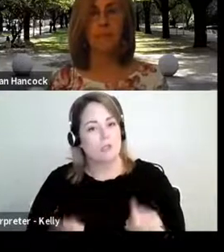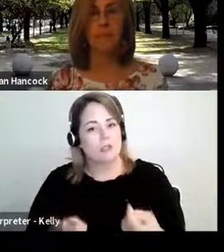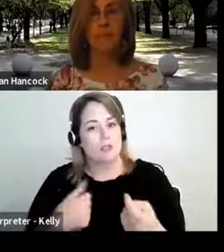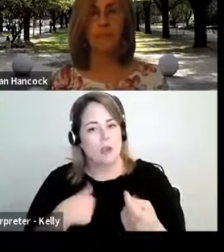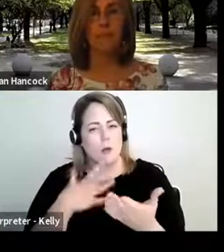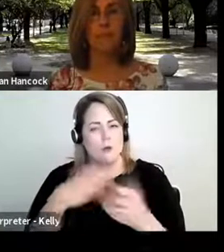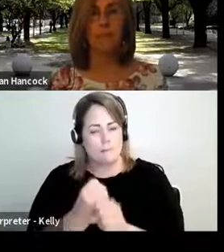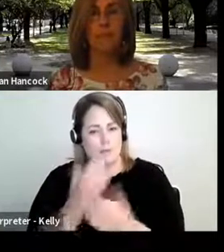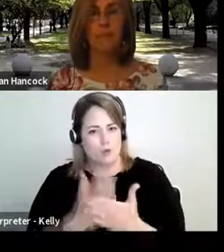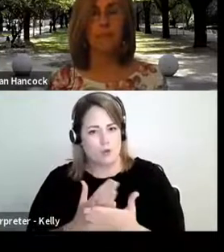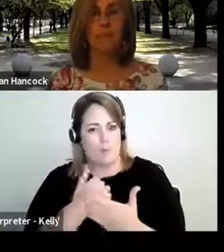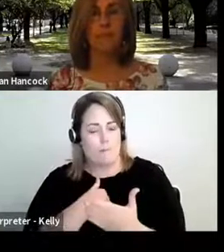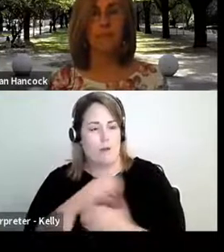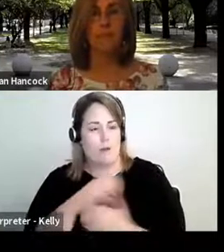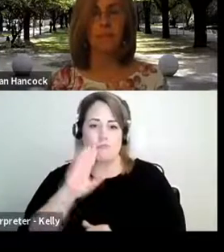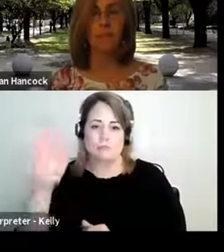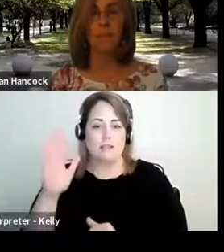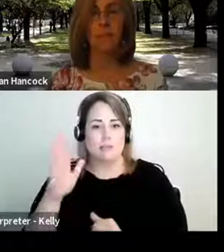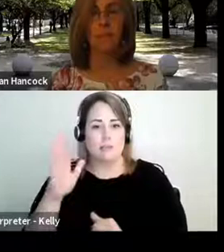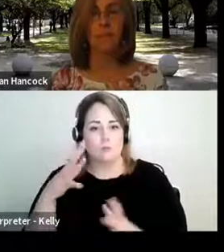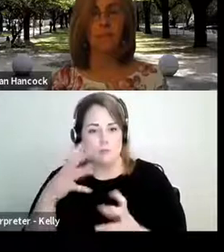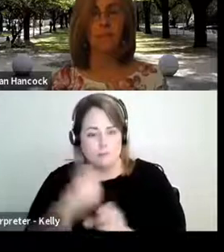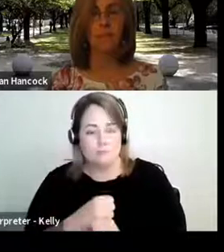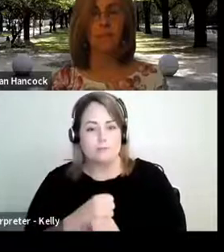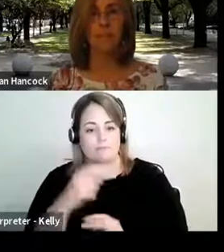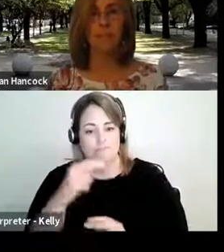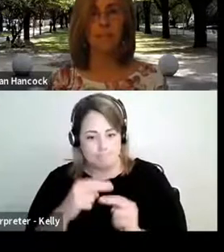was succinct and that I don't take up too much time from the other panel members.